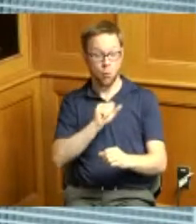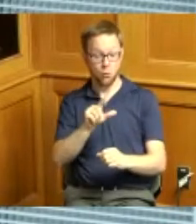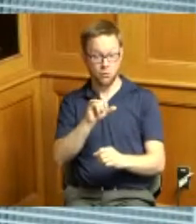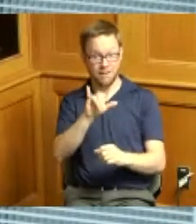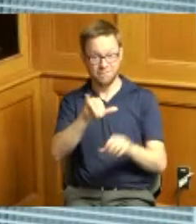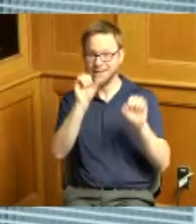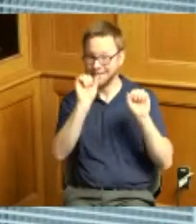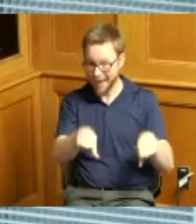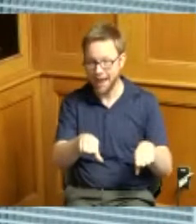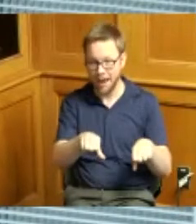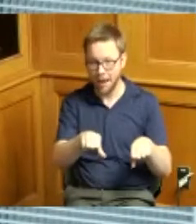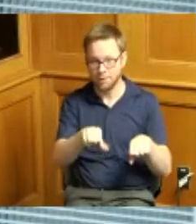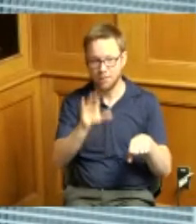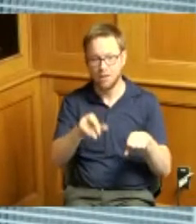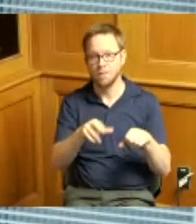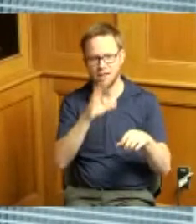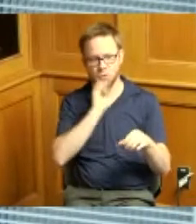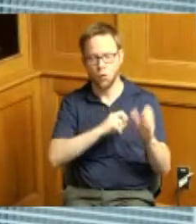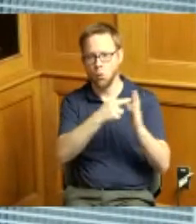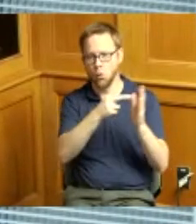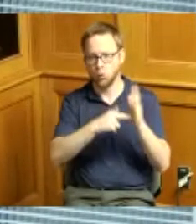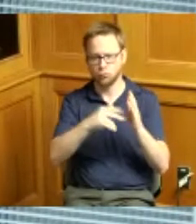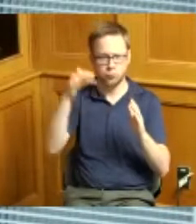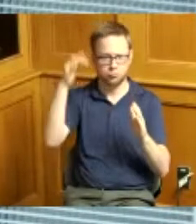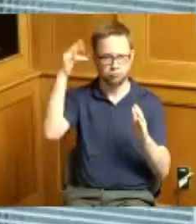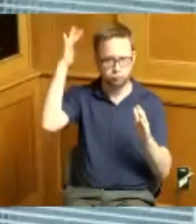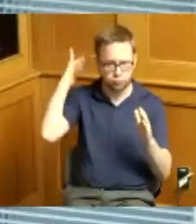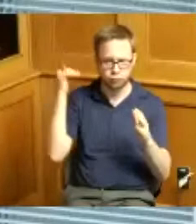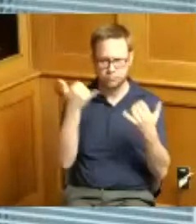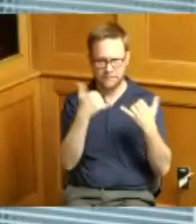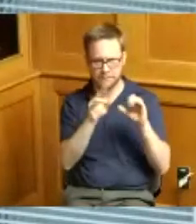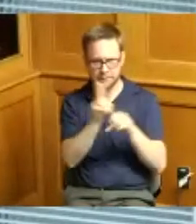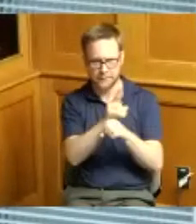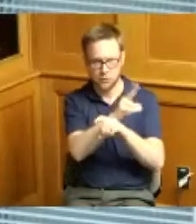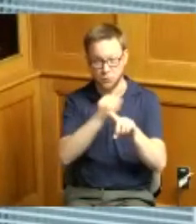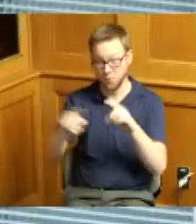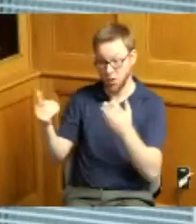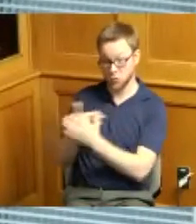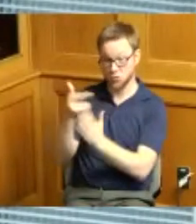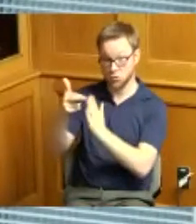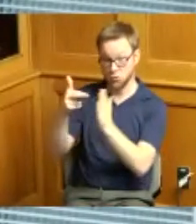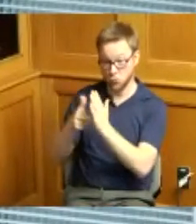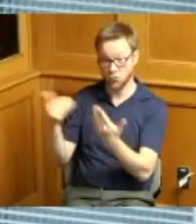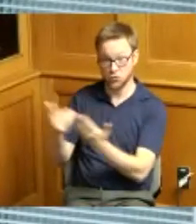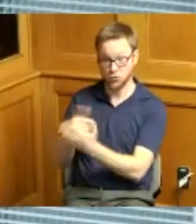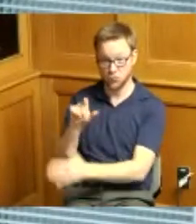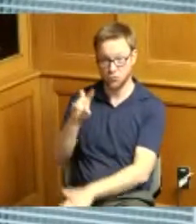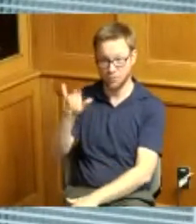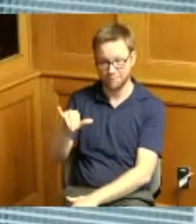and a newer levy does not have which puts it at a disa- a cost disadvantage for a especially an